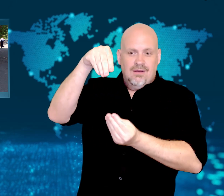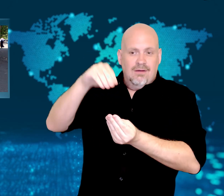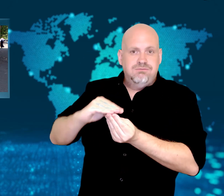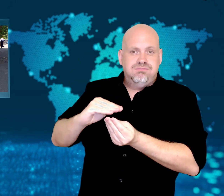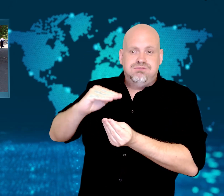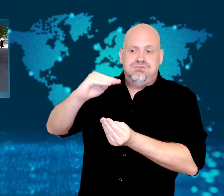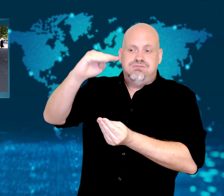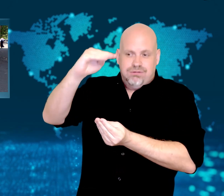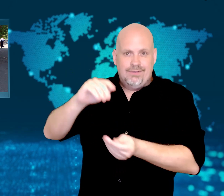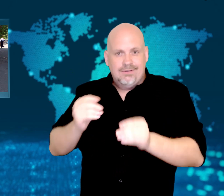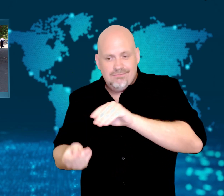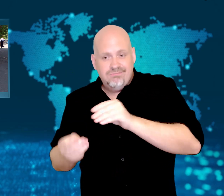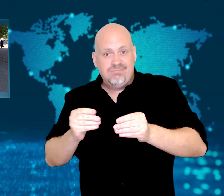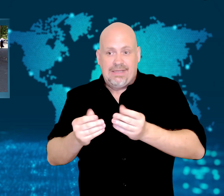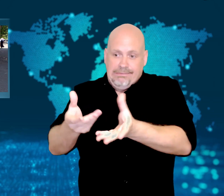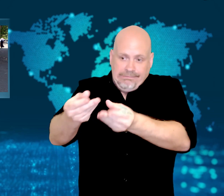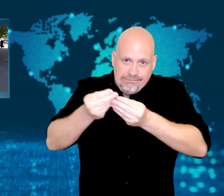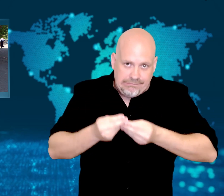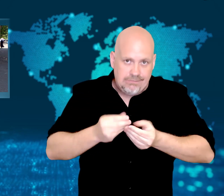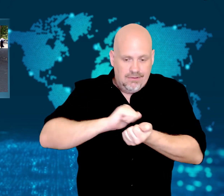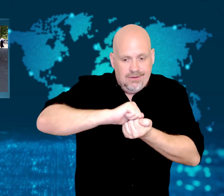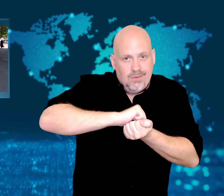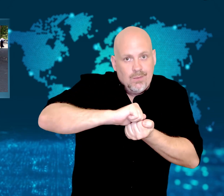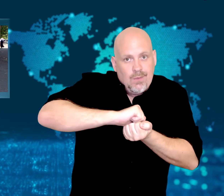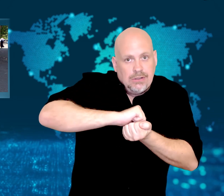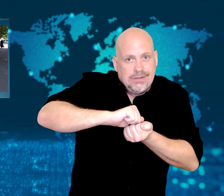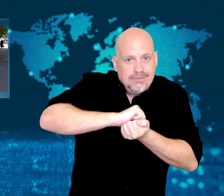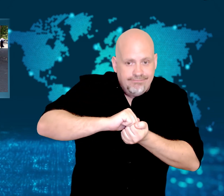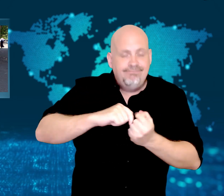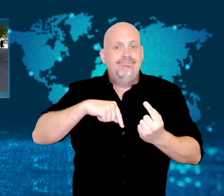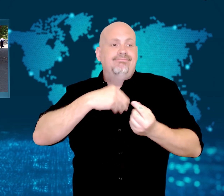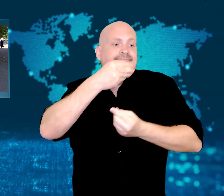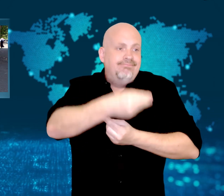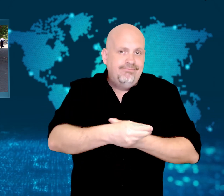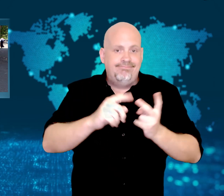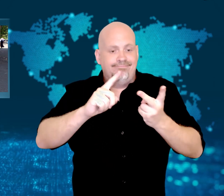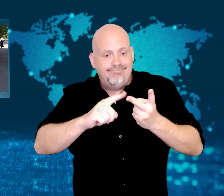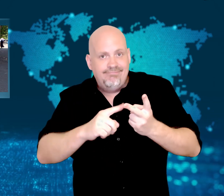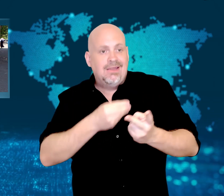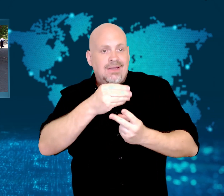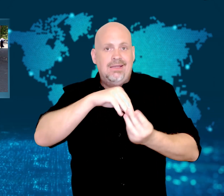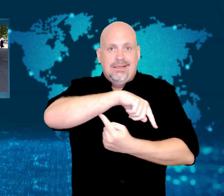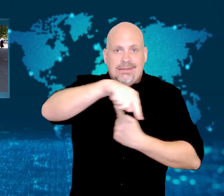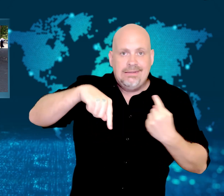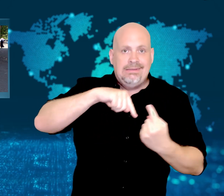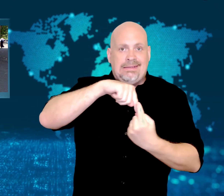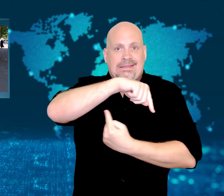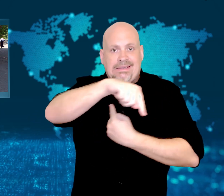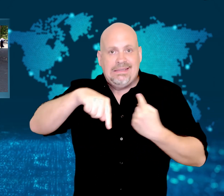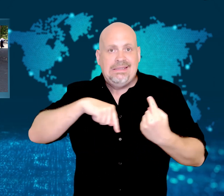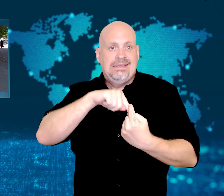used to drain people’s bladders.